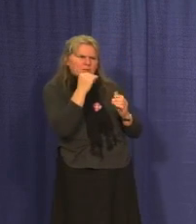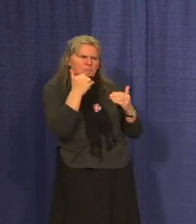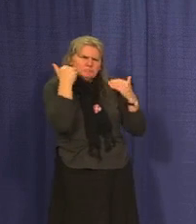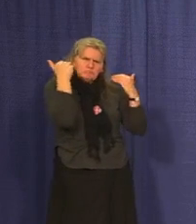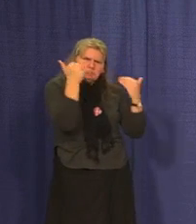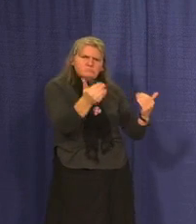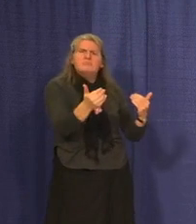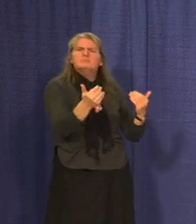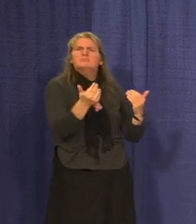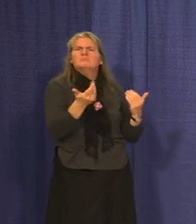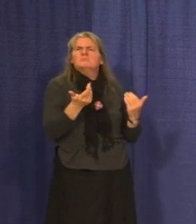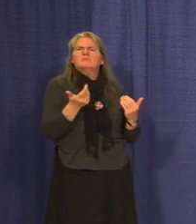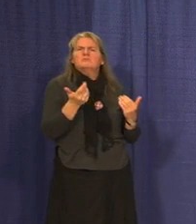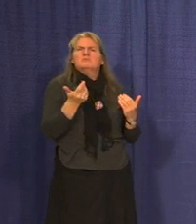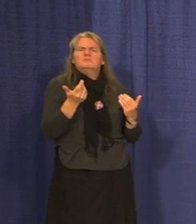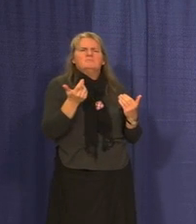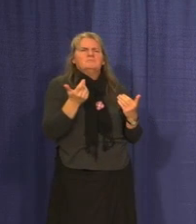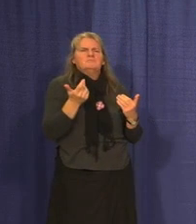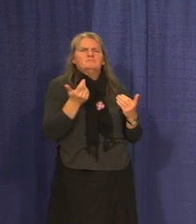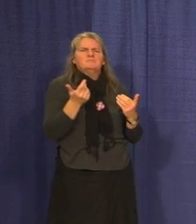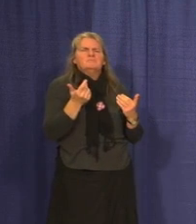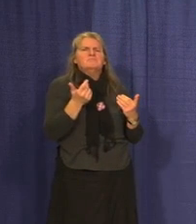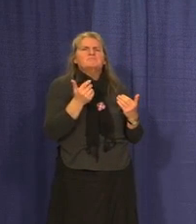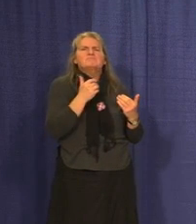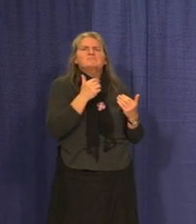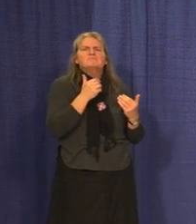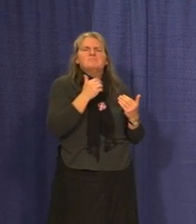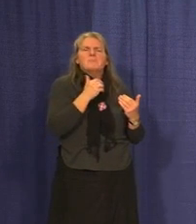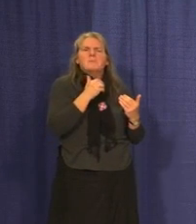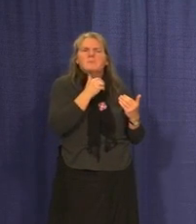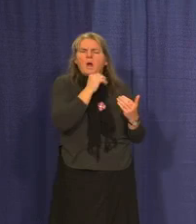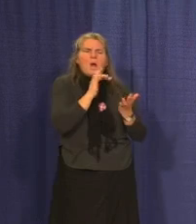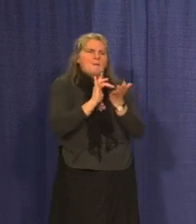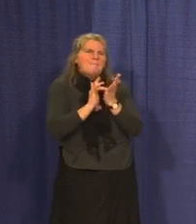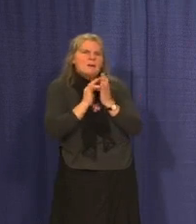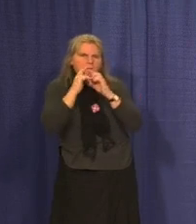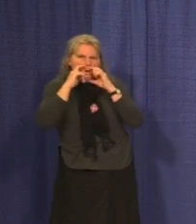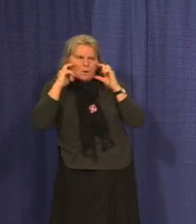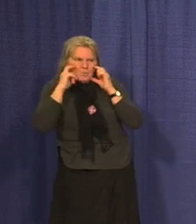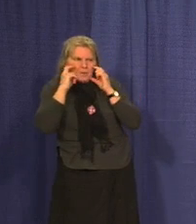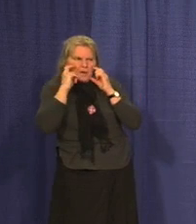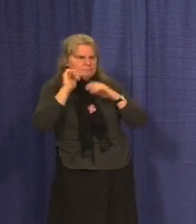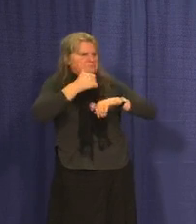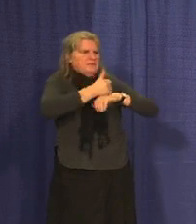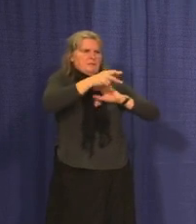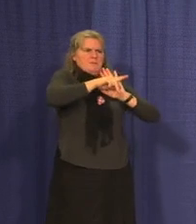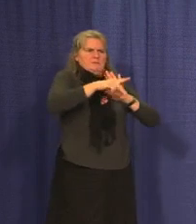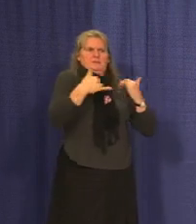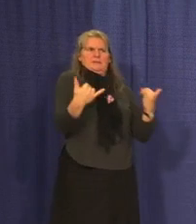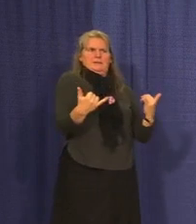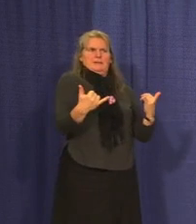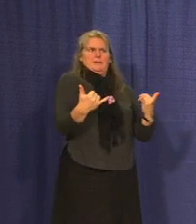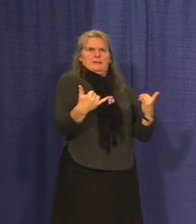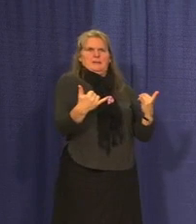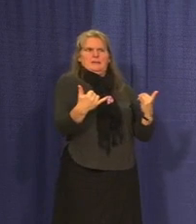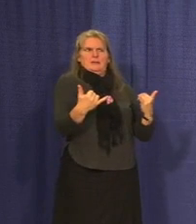What is preventing you from initiating some sort of nonmedical mask mandate now as a